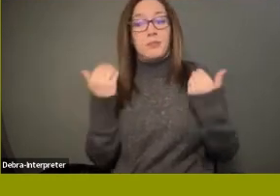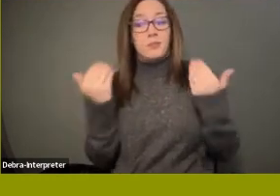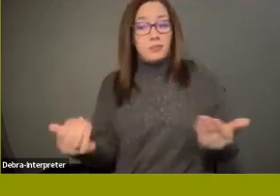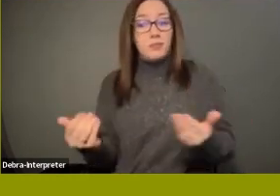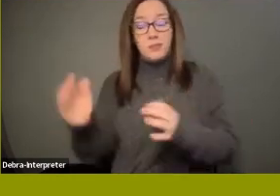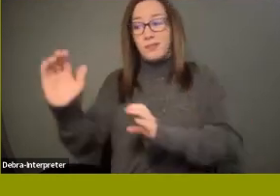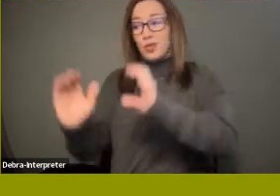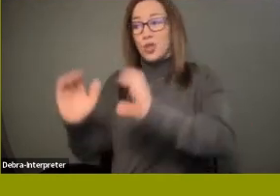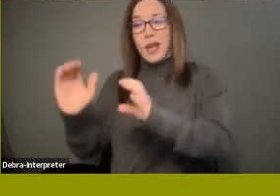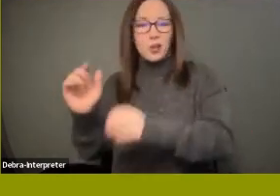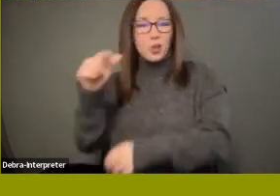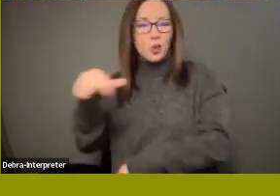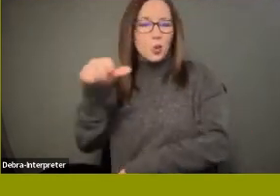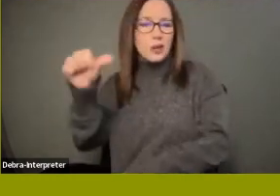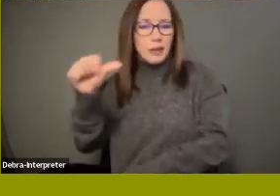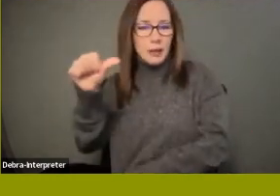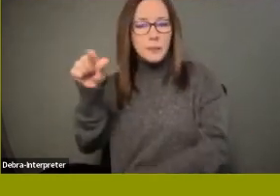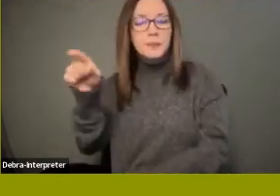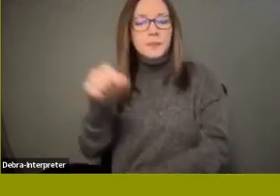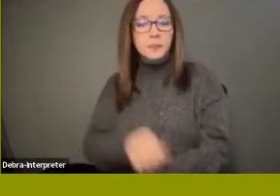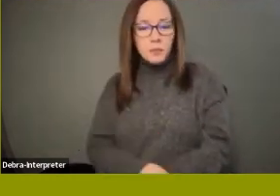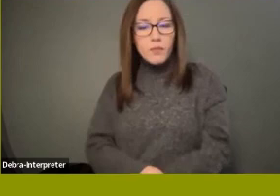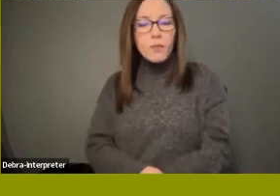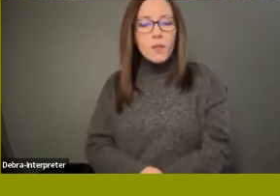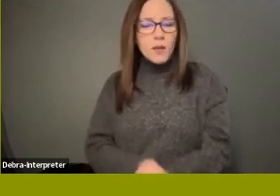If you have any question please feel free to put